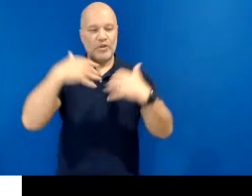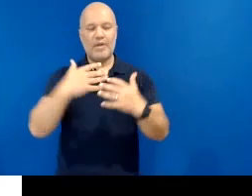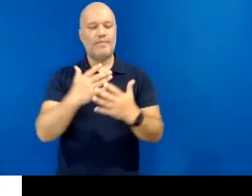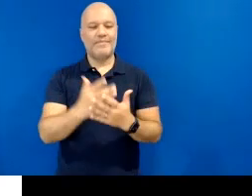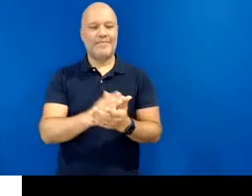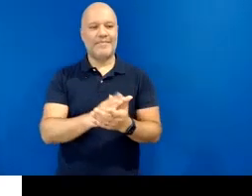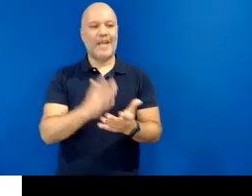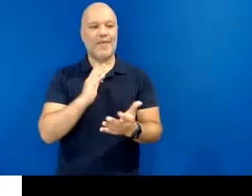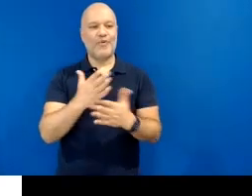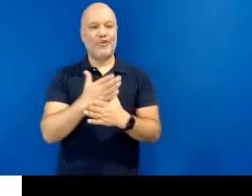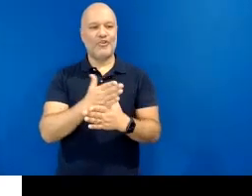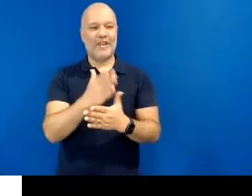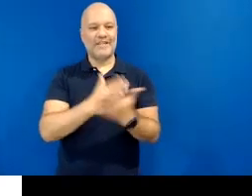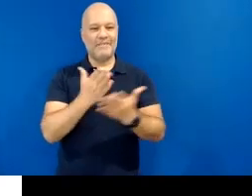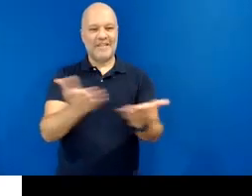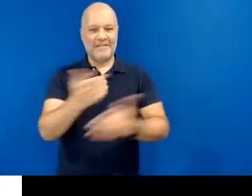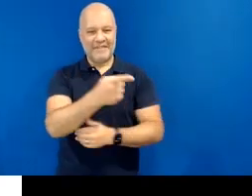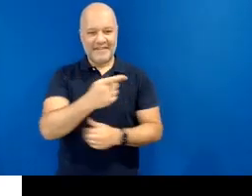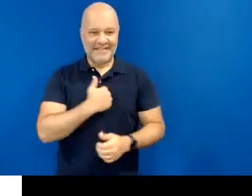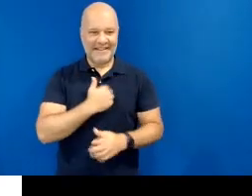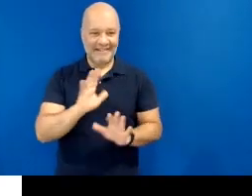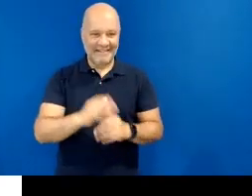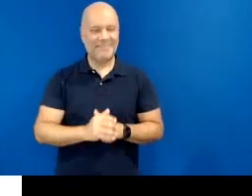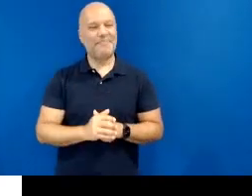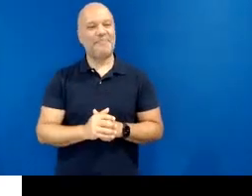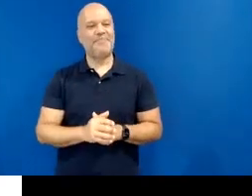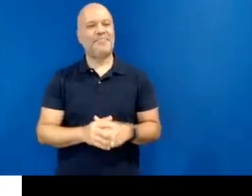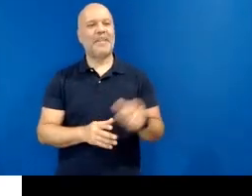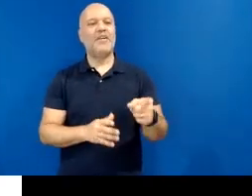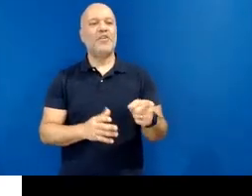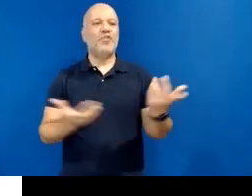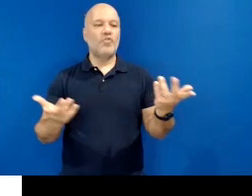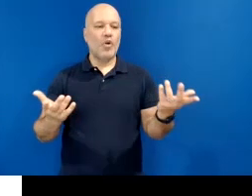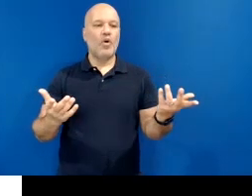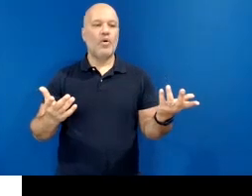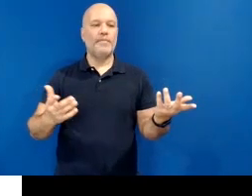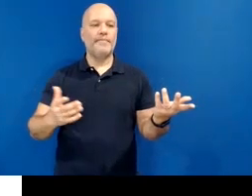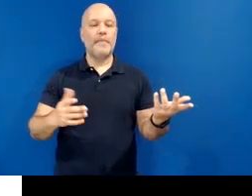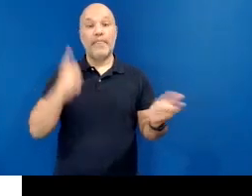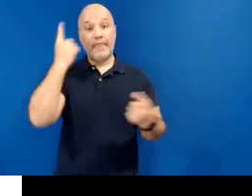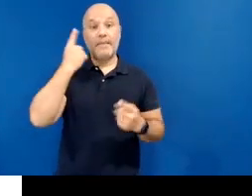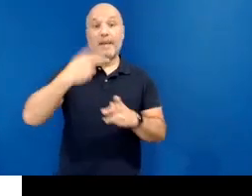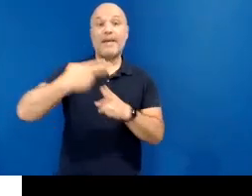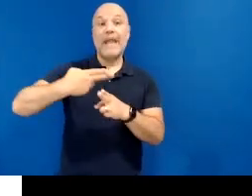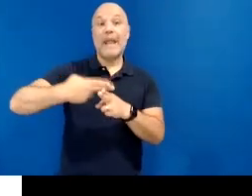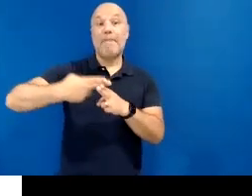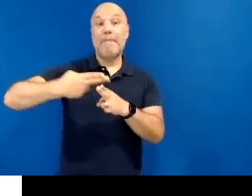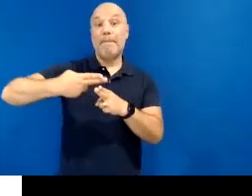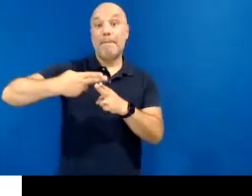There is a name. Okay. I was going to say consider names as part of the audit. Consider names that we use.